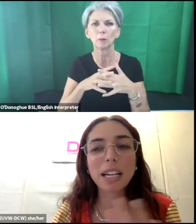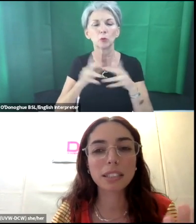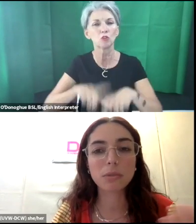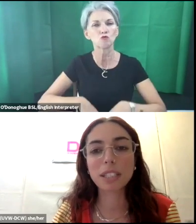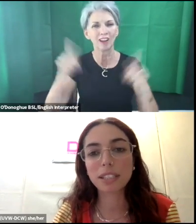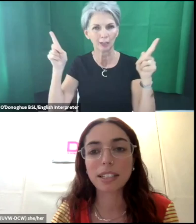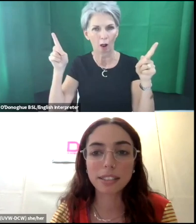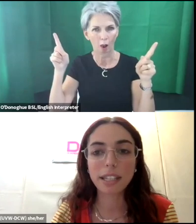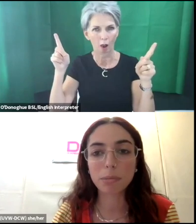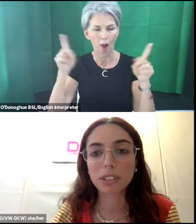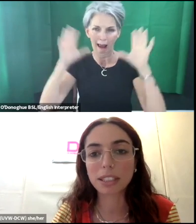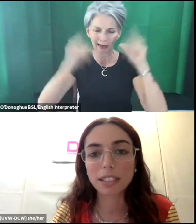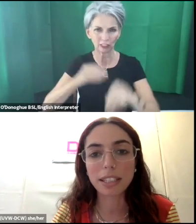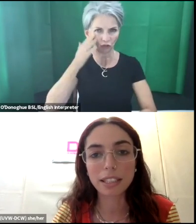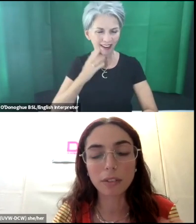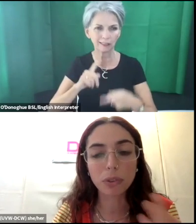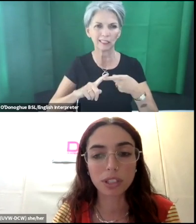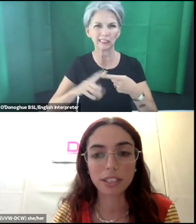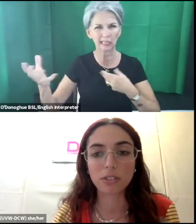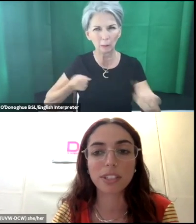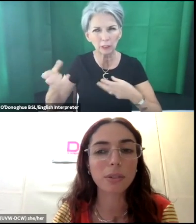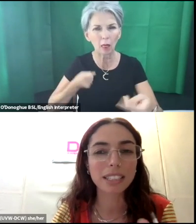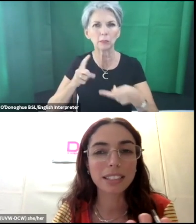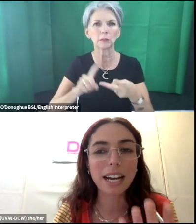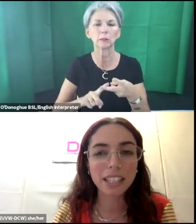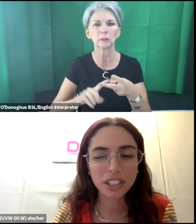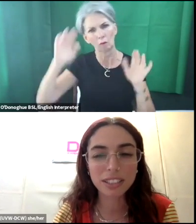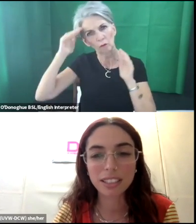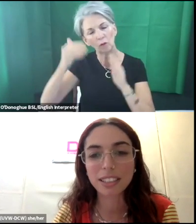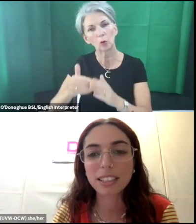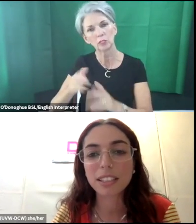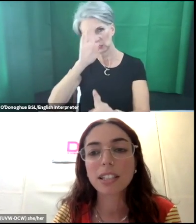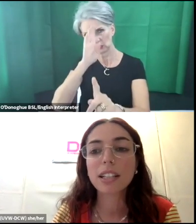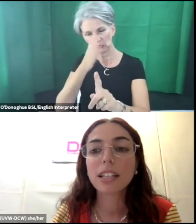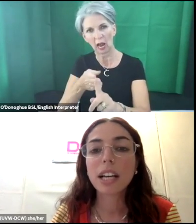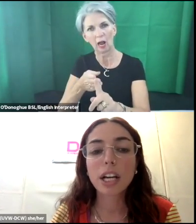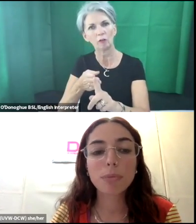anti-racist, anticapitalist and it focuses on direct action techniques.